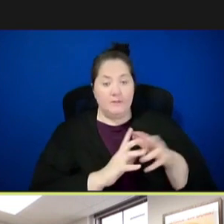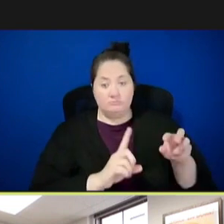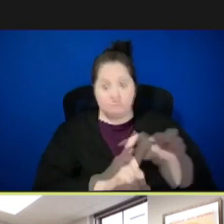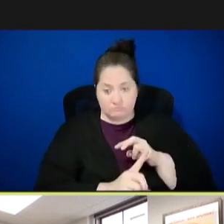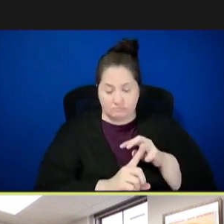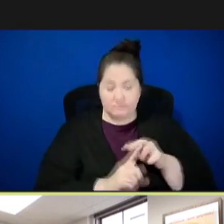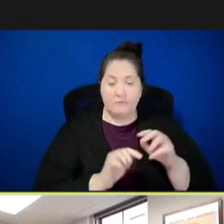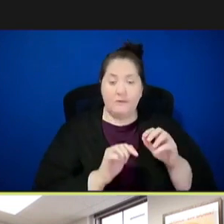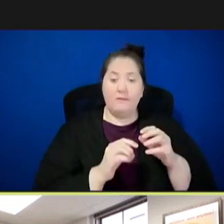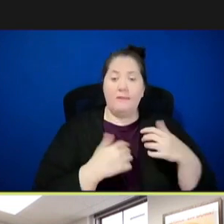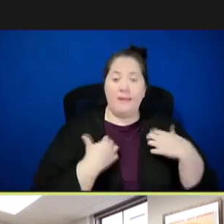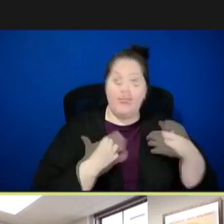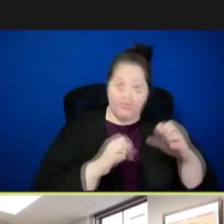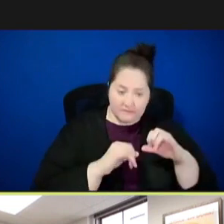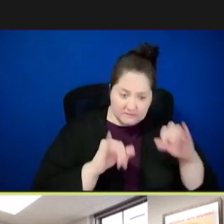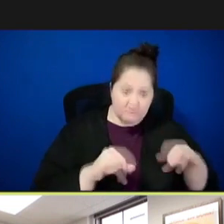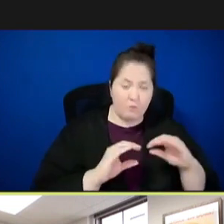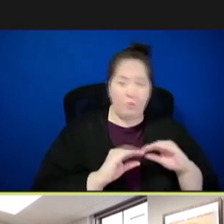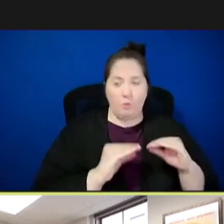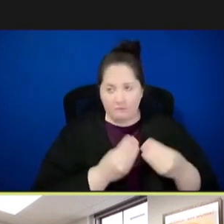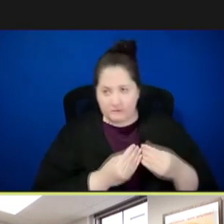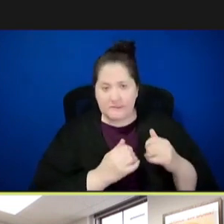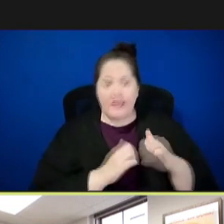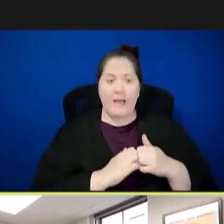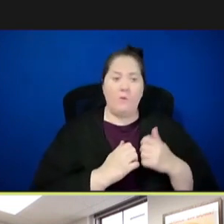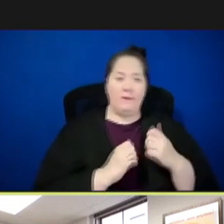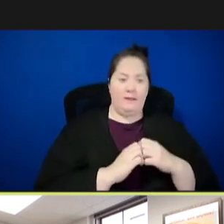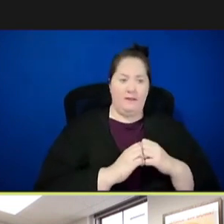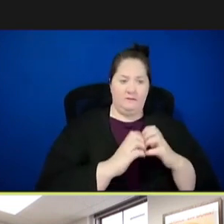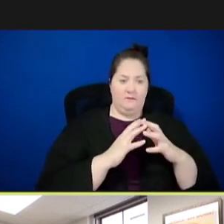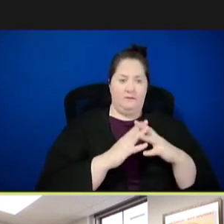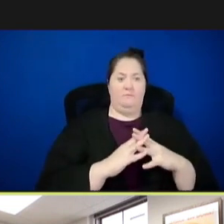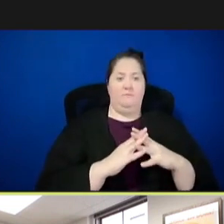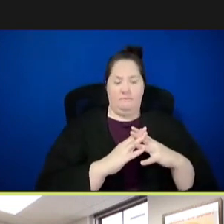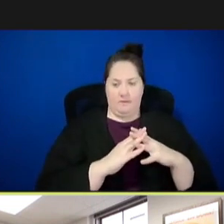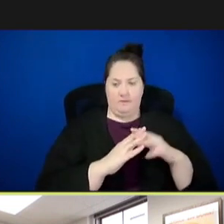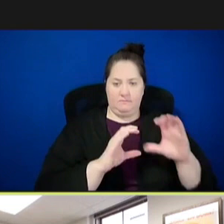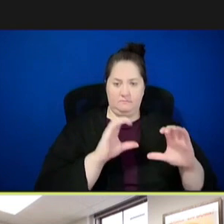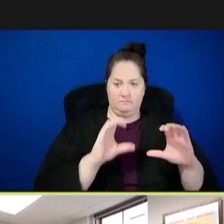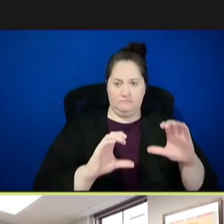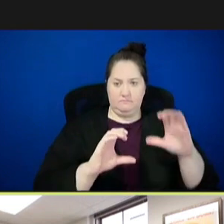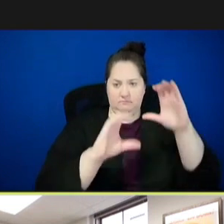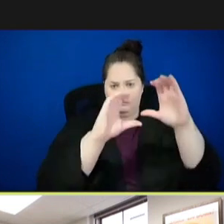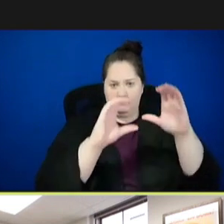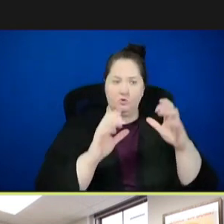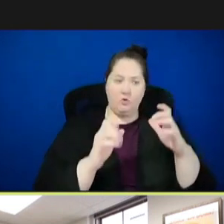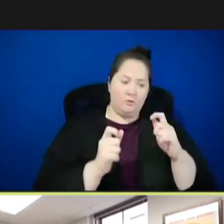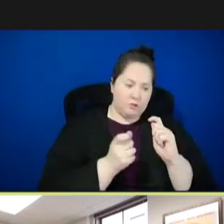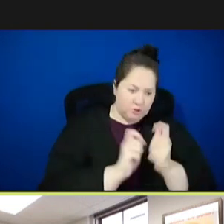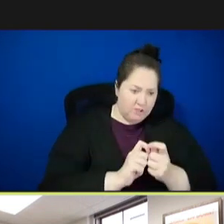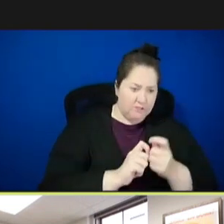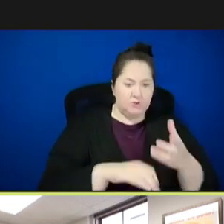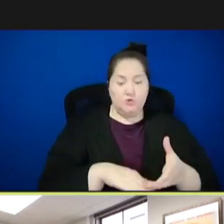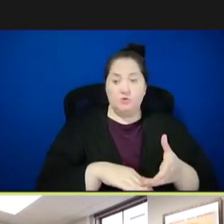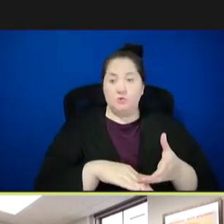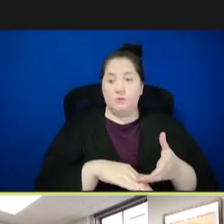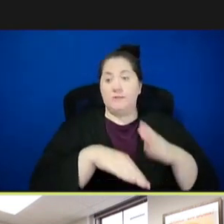systems and offices, how we can implement these types of changes to increase vaccine